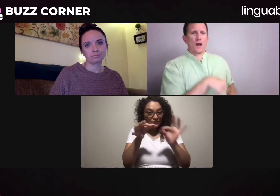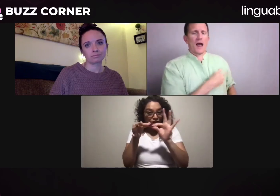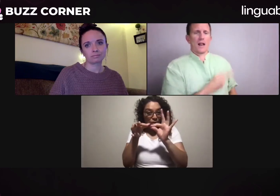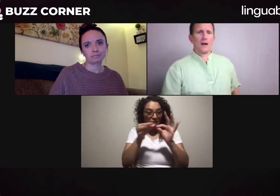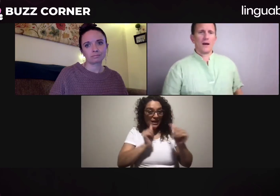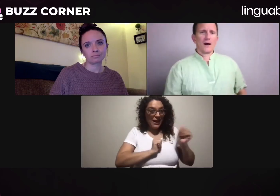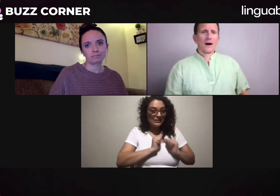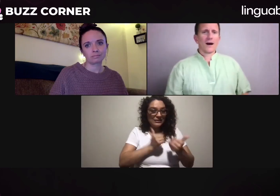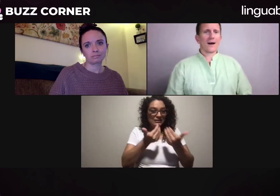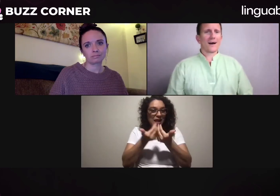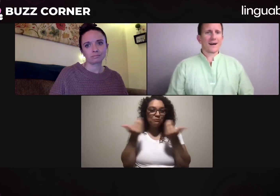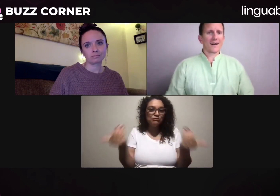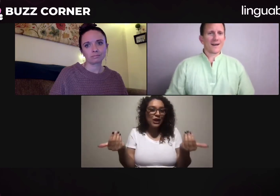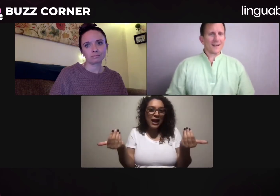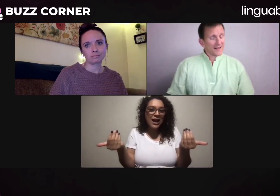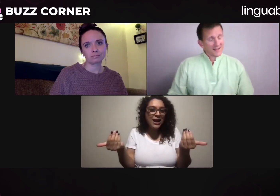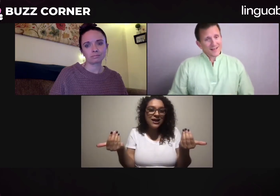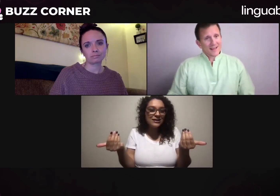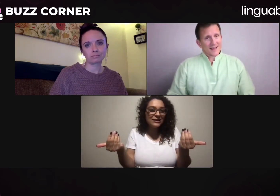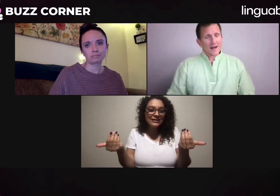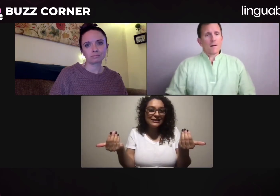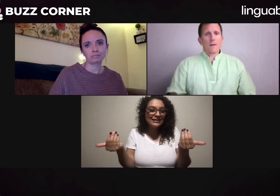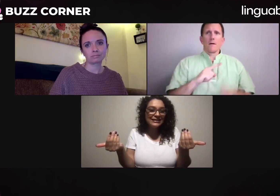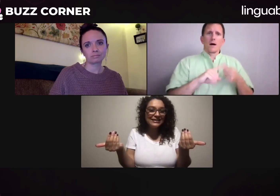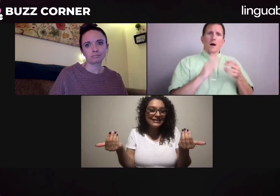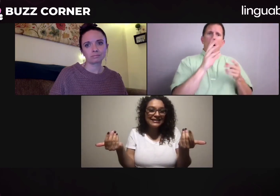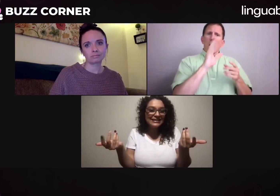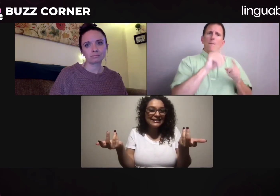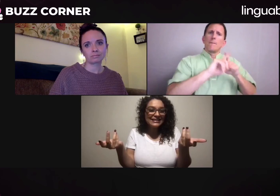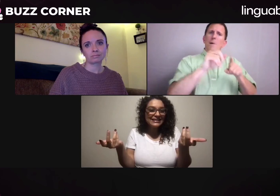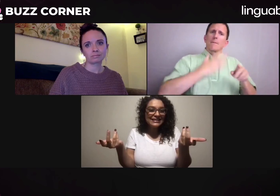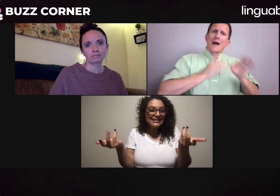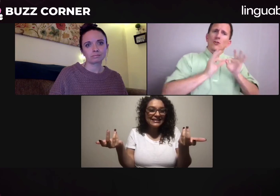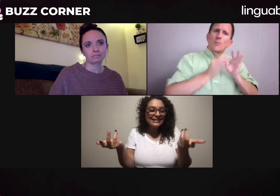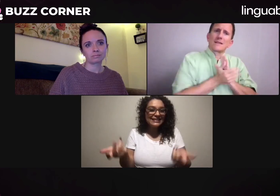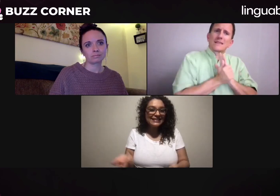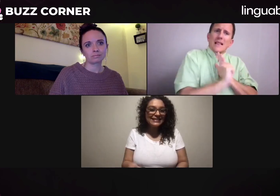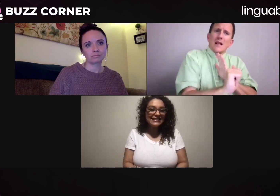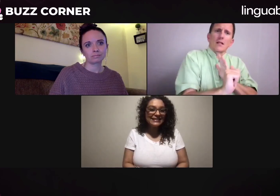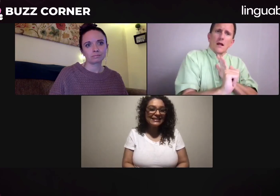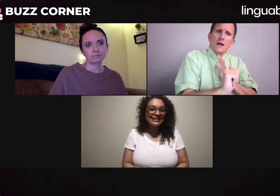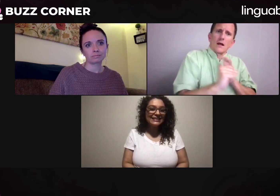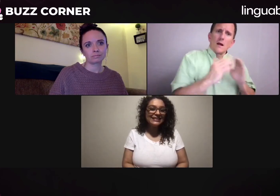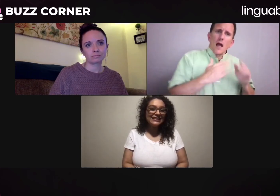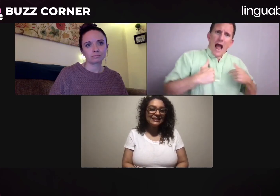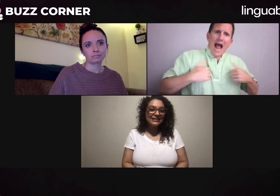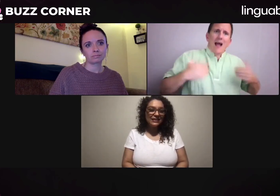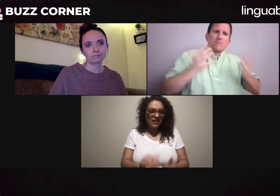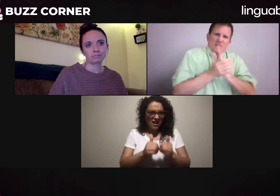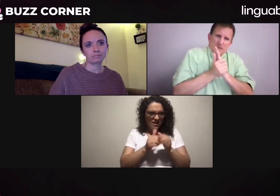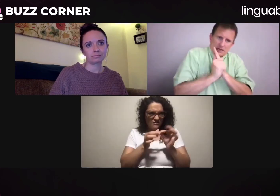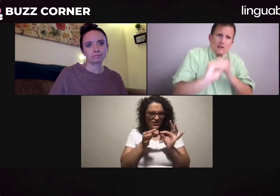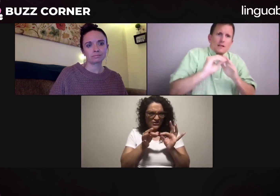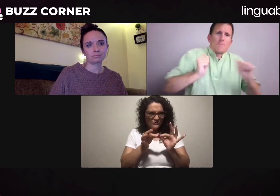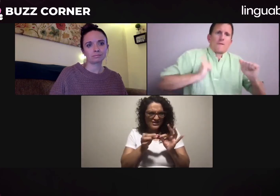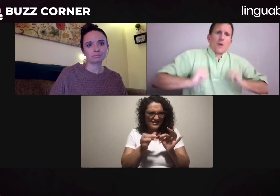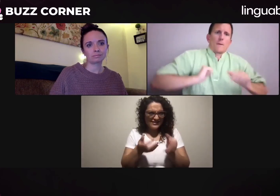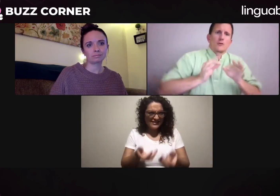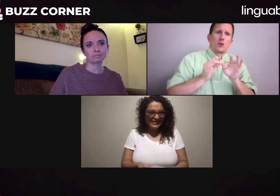But at the same time, the skill of acting in the, you know, and doing the job of interpreting is a different skill. But I'm skilled in performance interpreting.